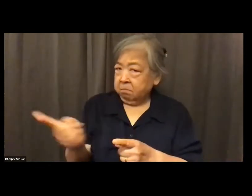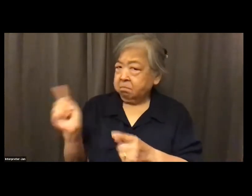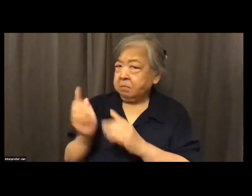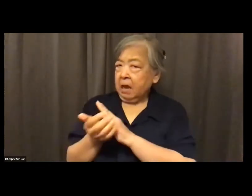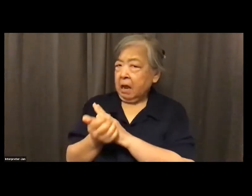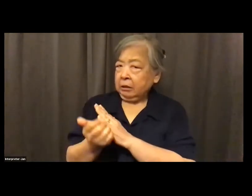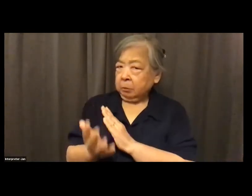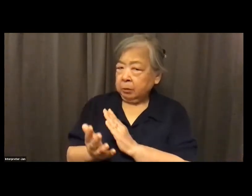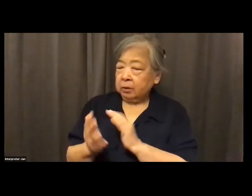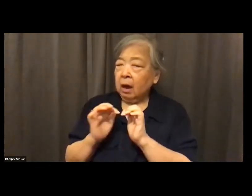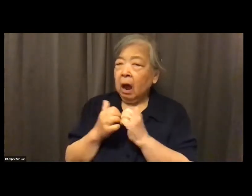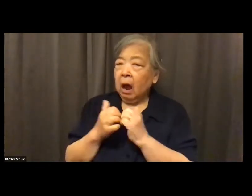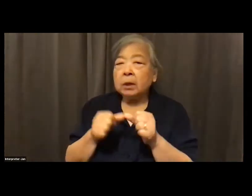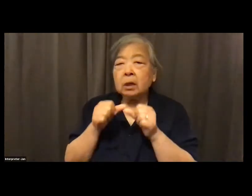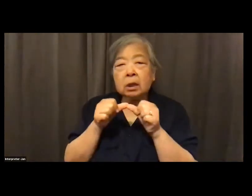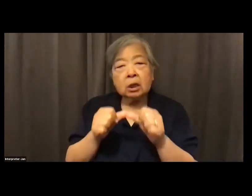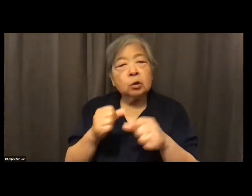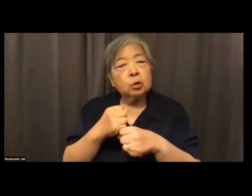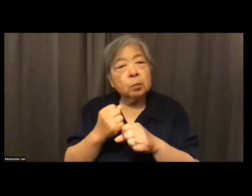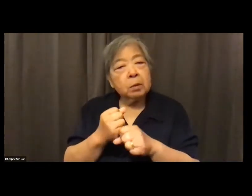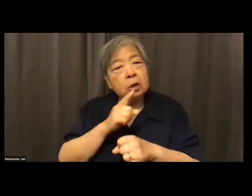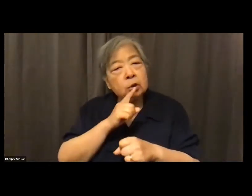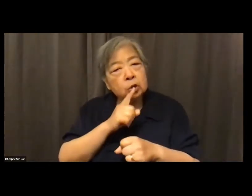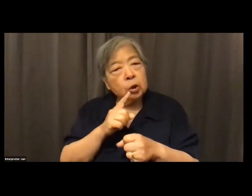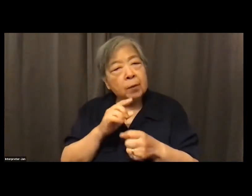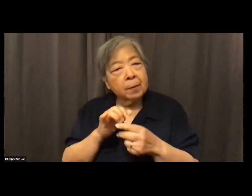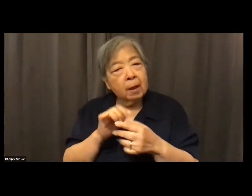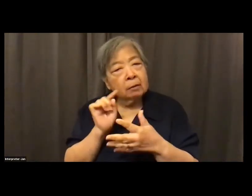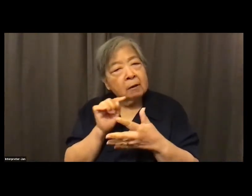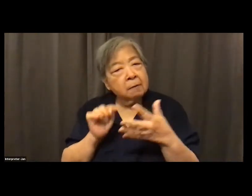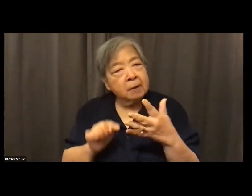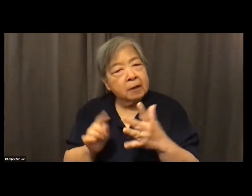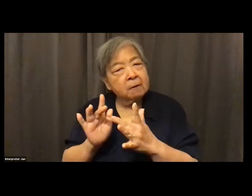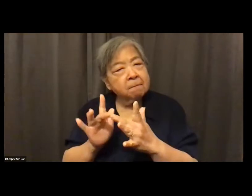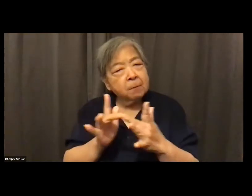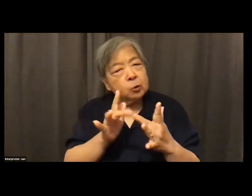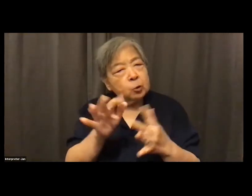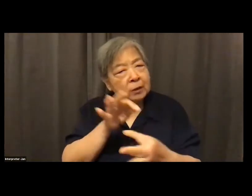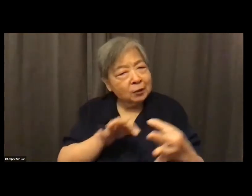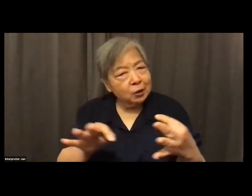to make sure that these virtual exchanges are accessible, and so I get the pleasure